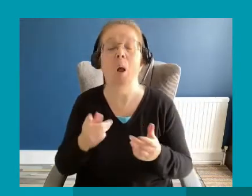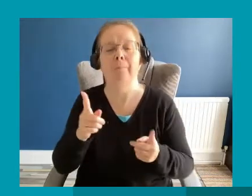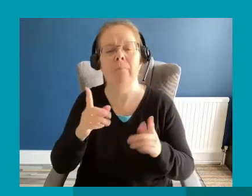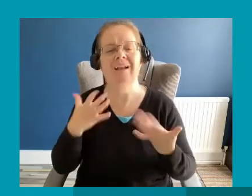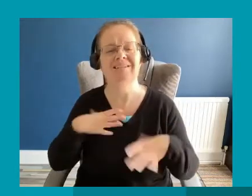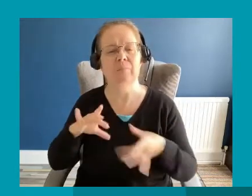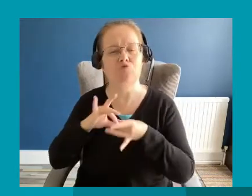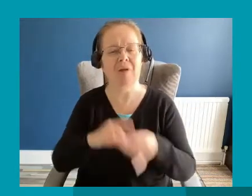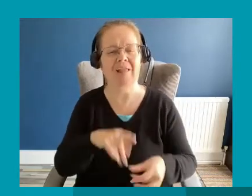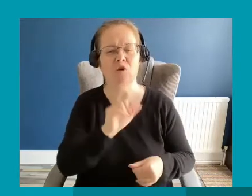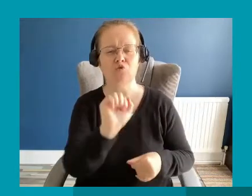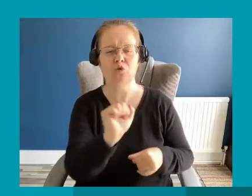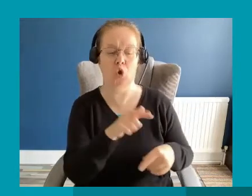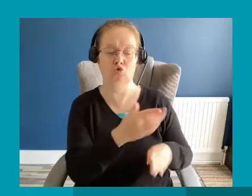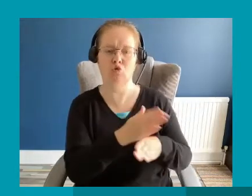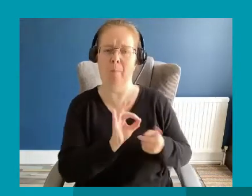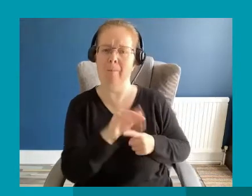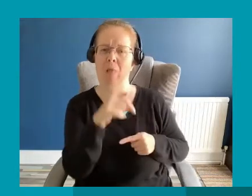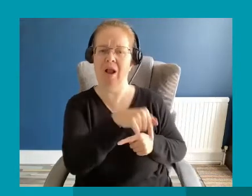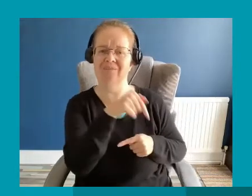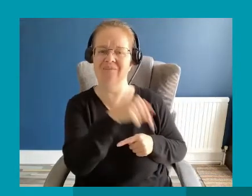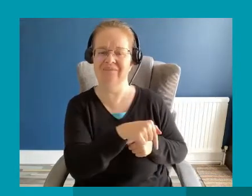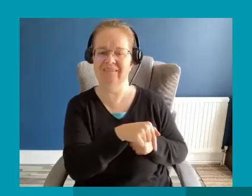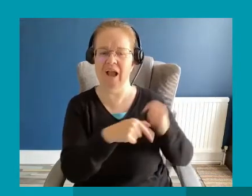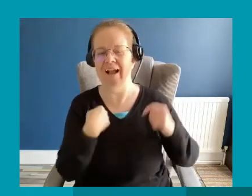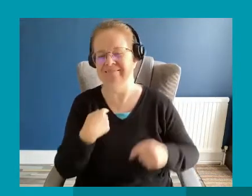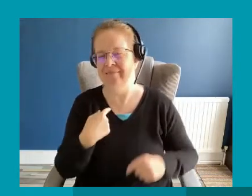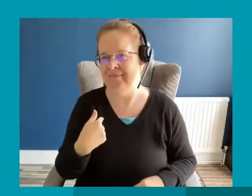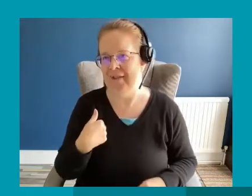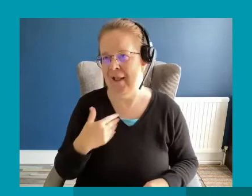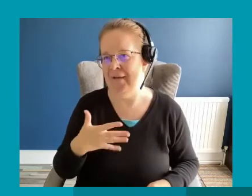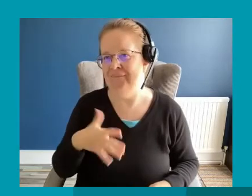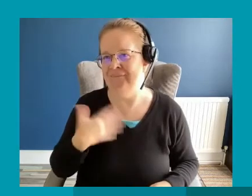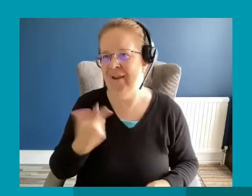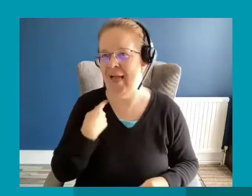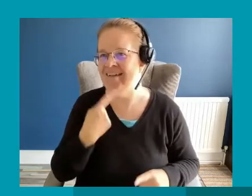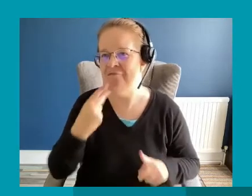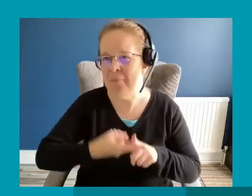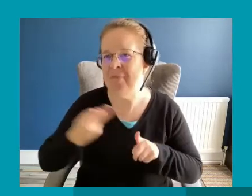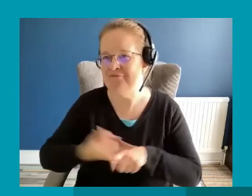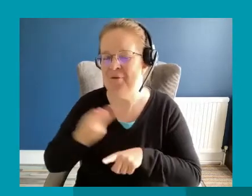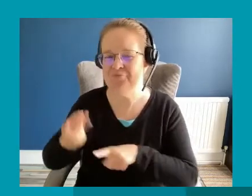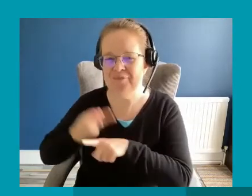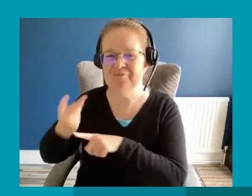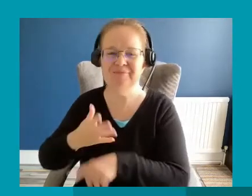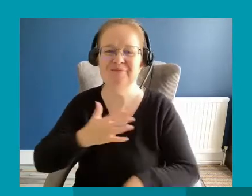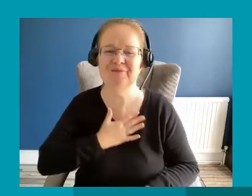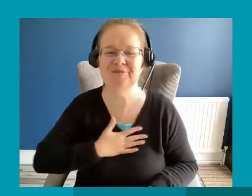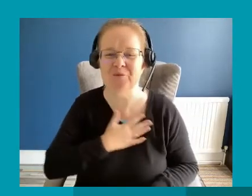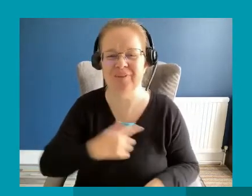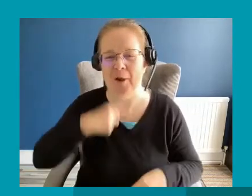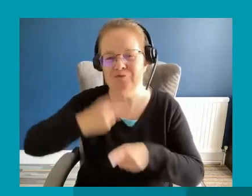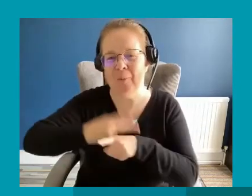job that you're applying for. I know I've said that about two times now, Sorry I do have a tendency to repeat